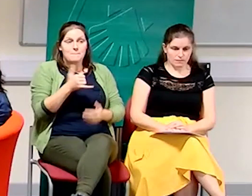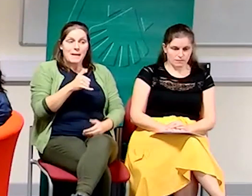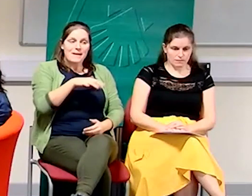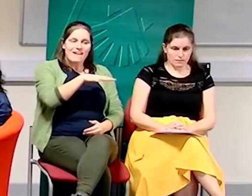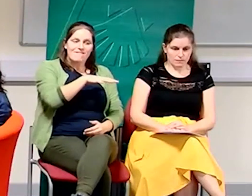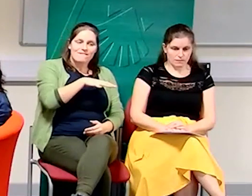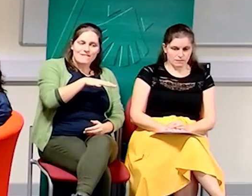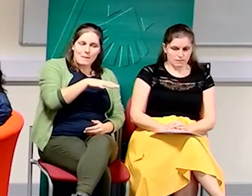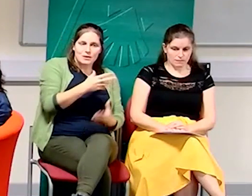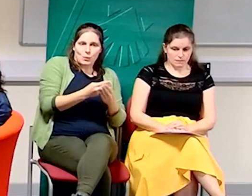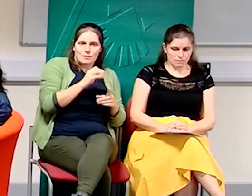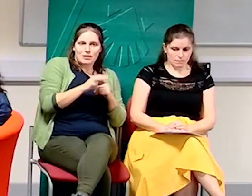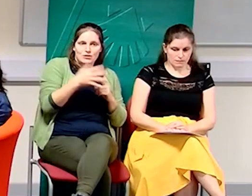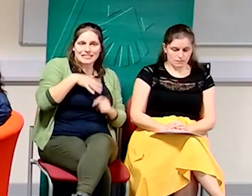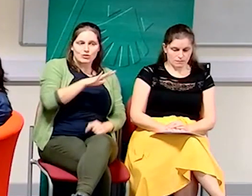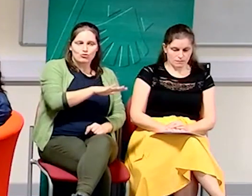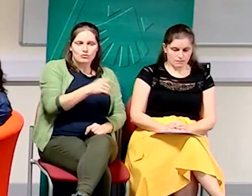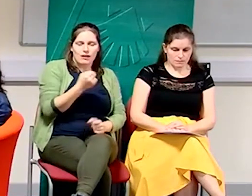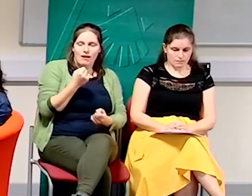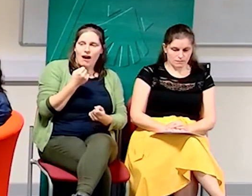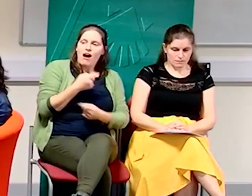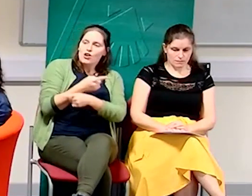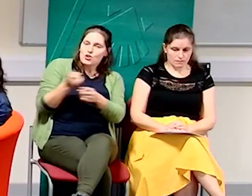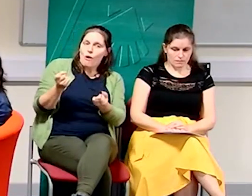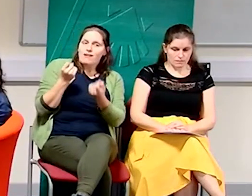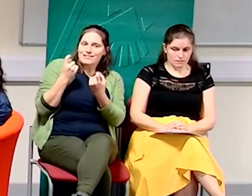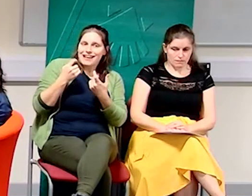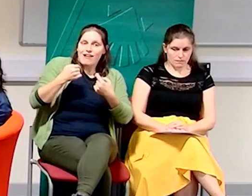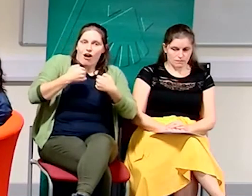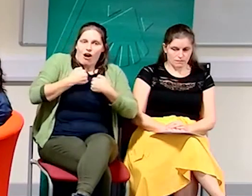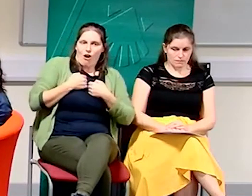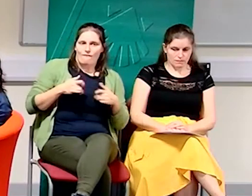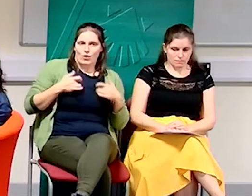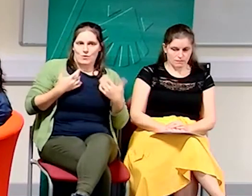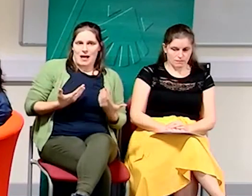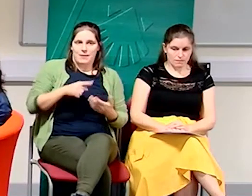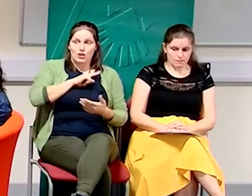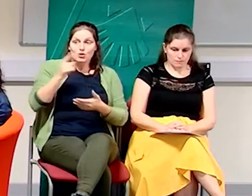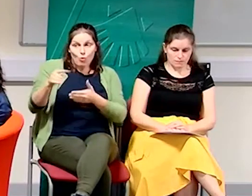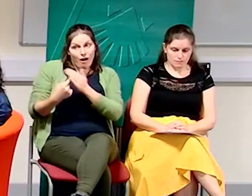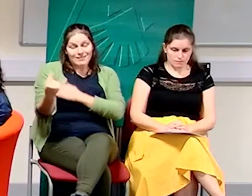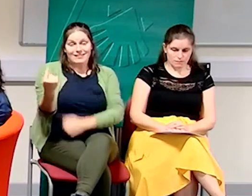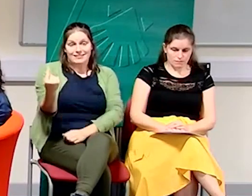have a greater understanding of this isolation that is is such a challenge I think it's going